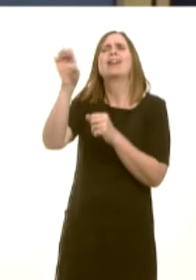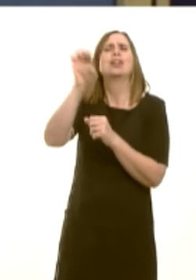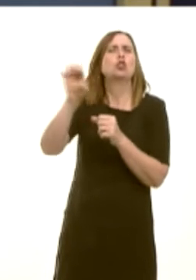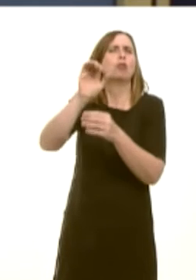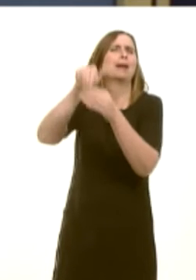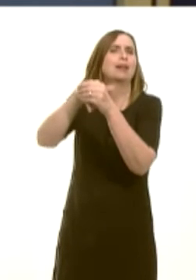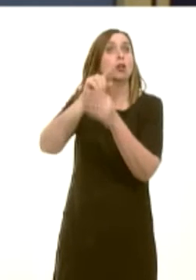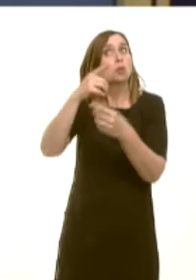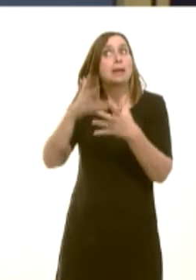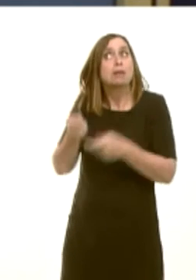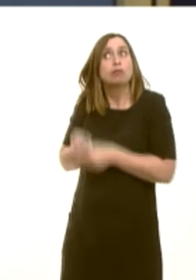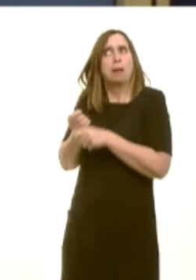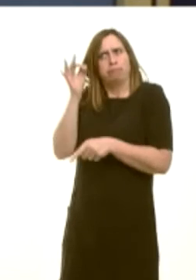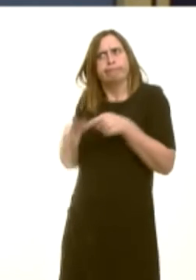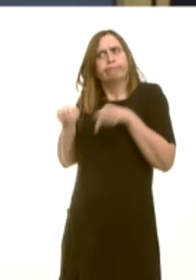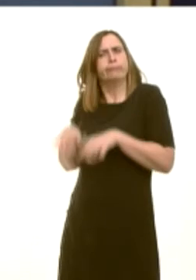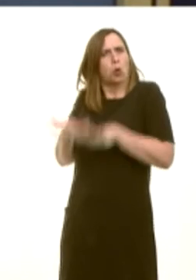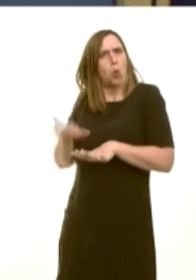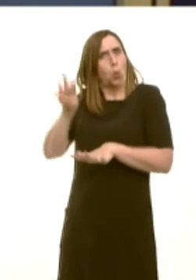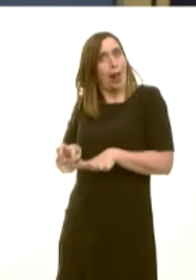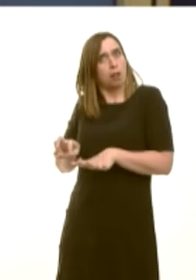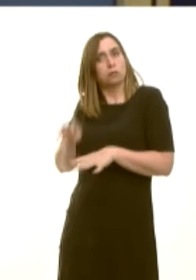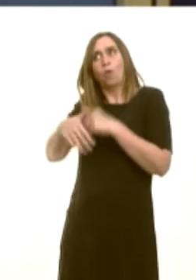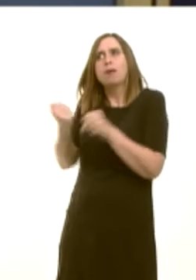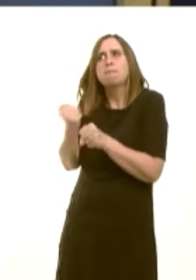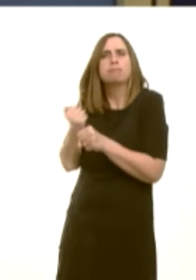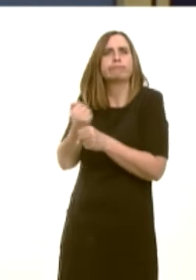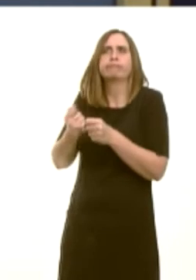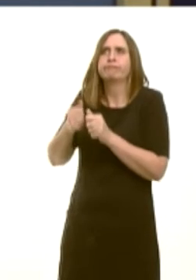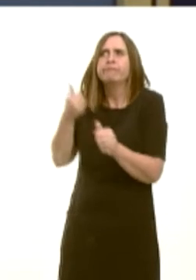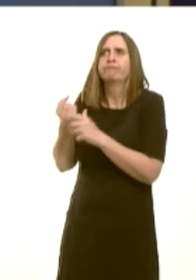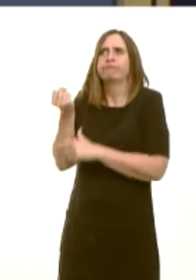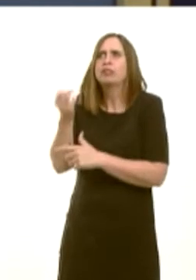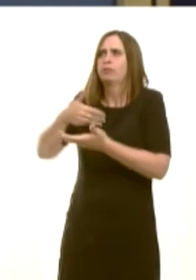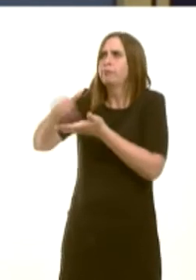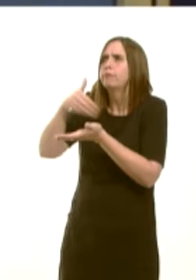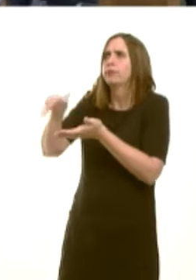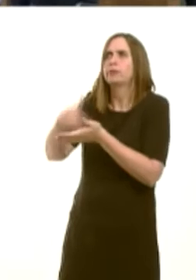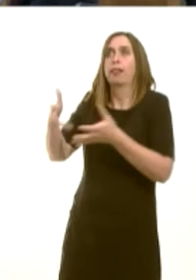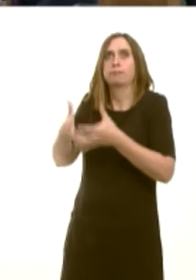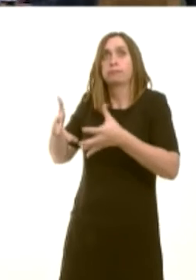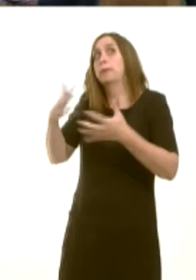sectors such as manufacturing to ensure that we put a united face to keep in Europe and keep the exports operational? Carwyn Jones: Well, I know what their private